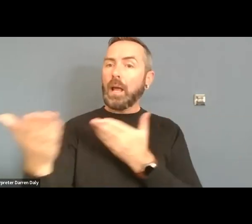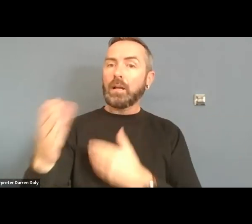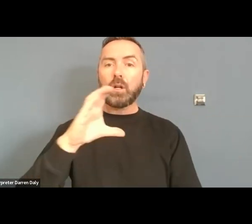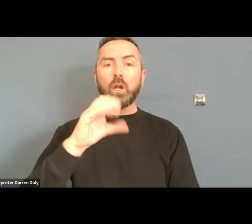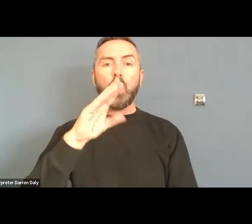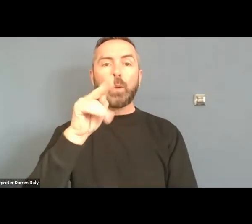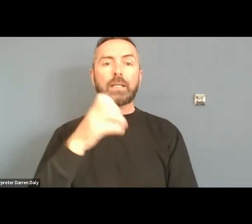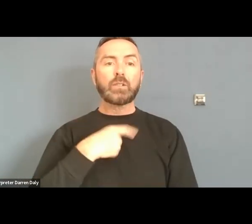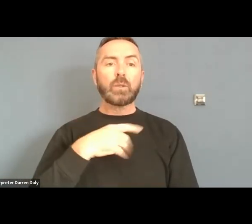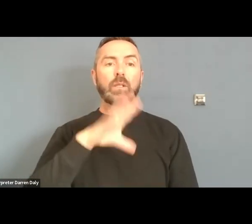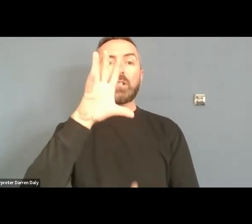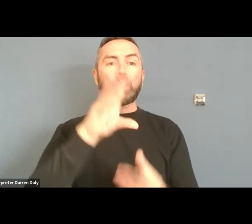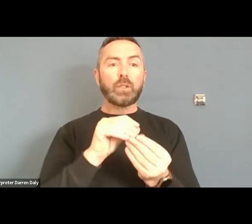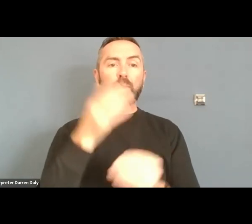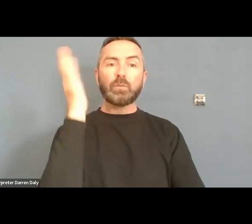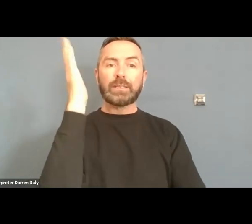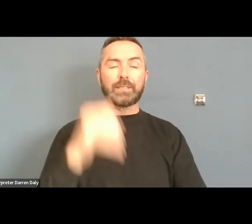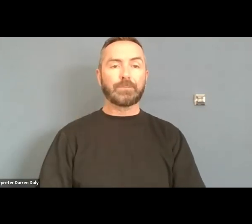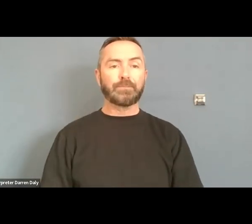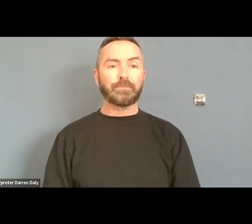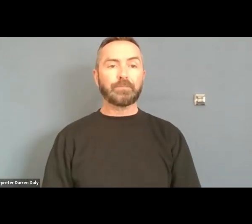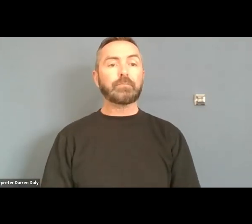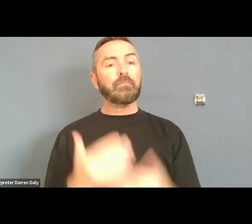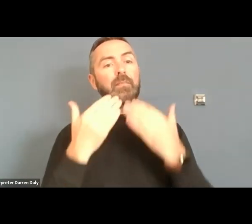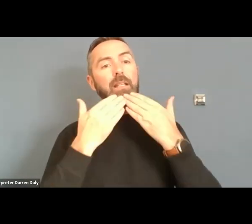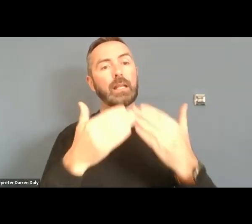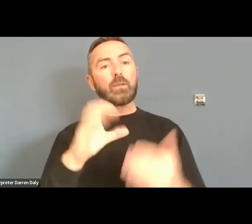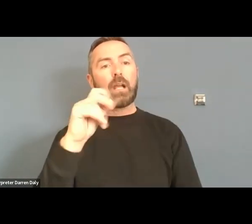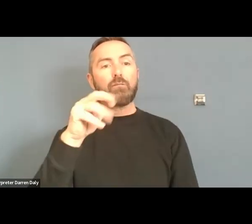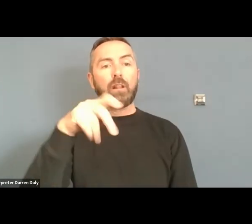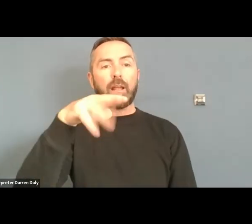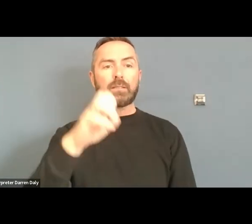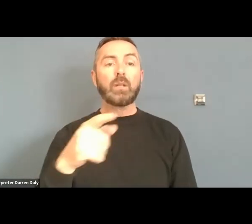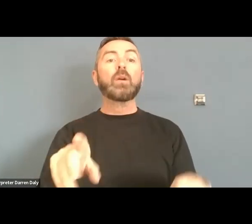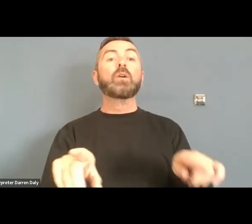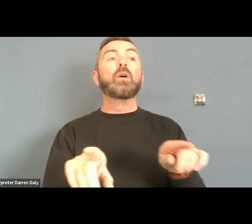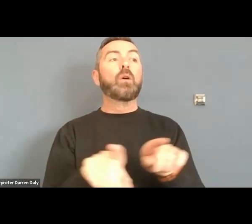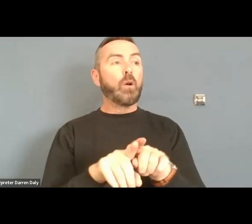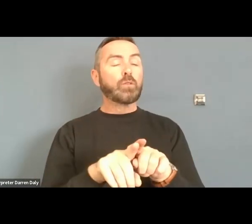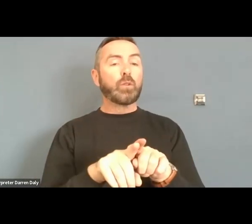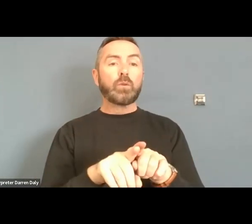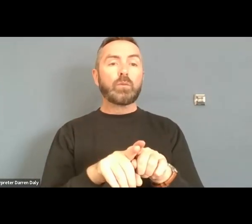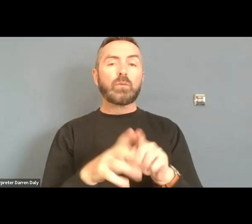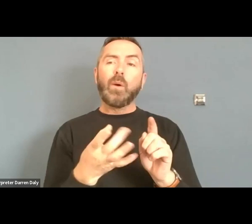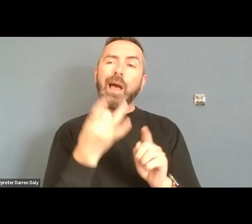Thanks Caroline, so in addition to asking people about social inclusion and